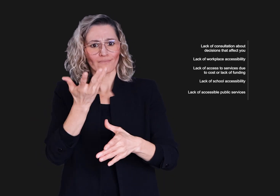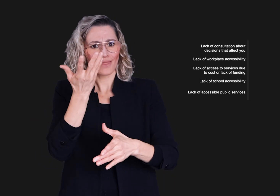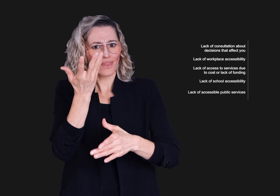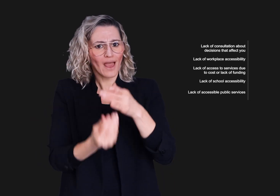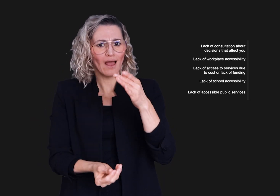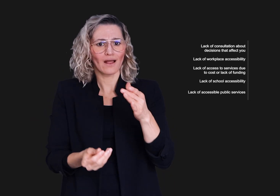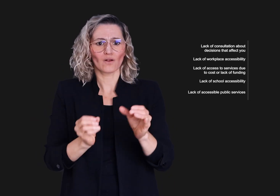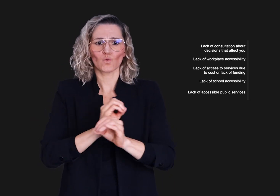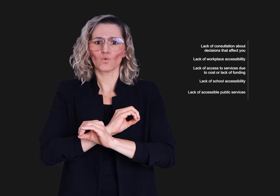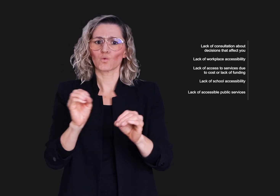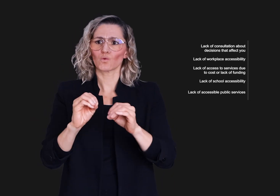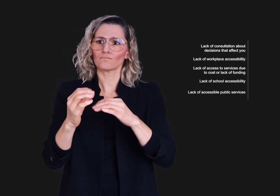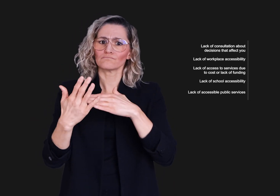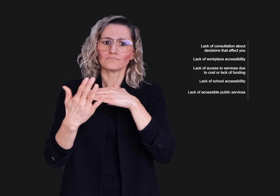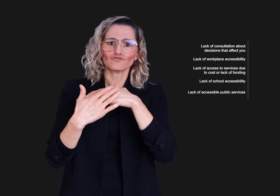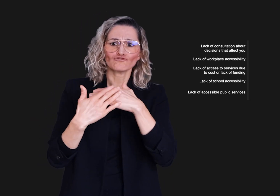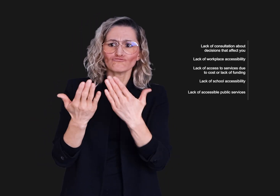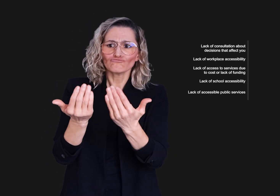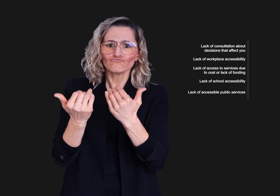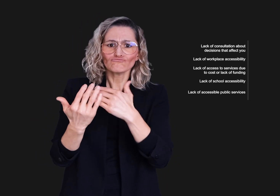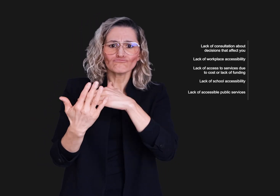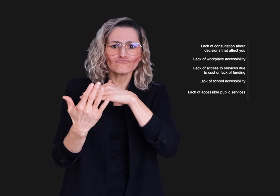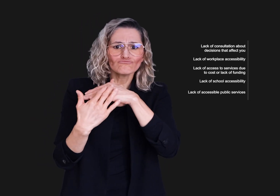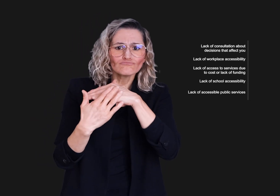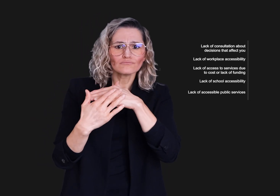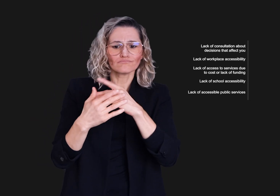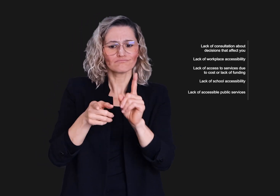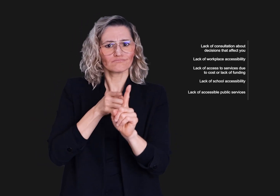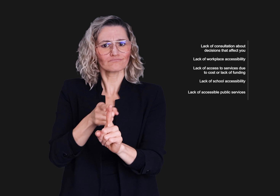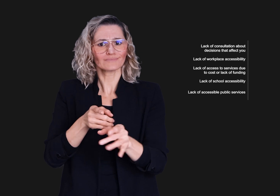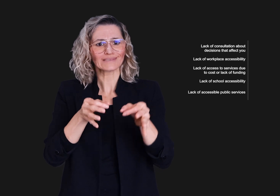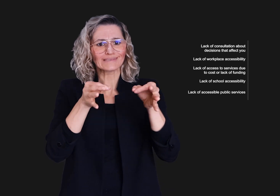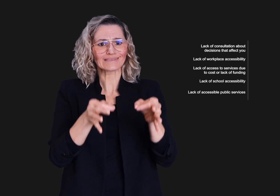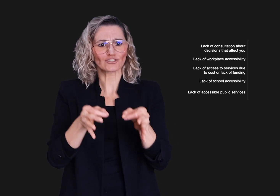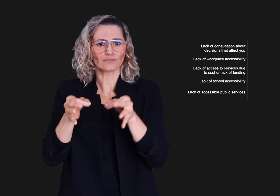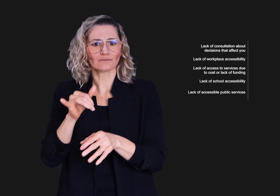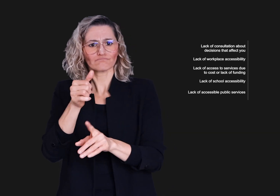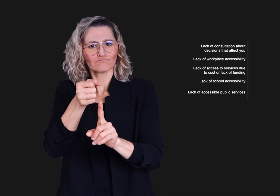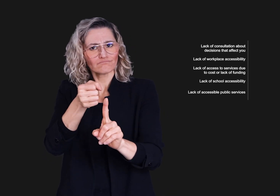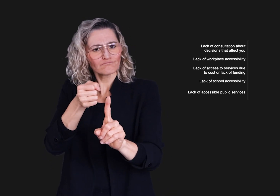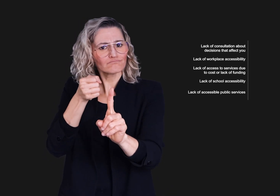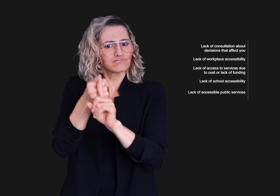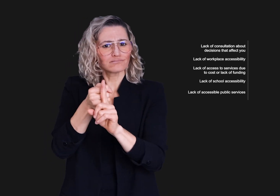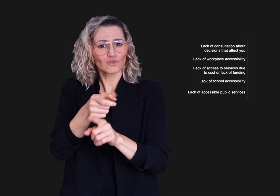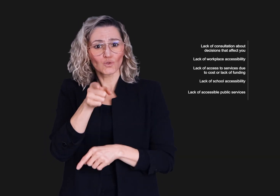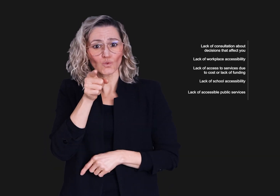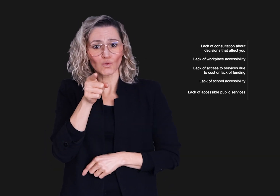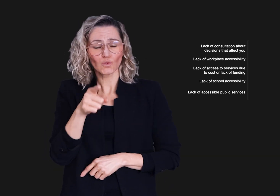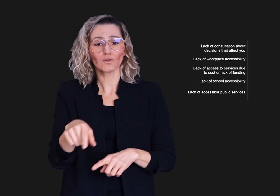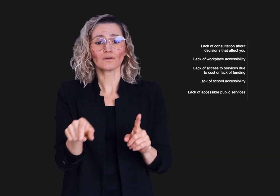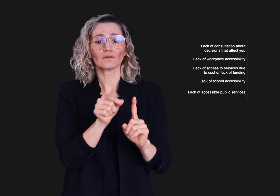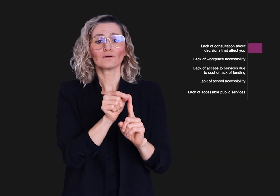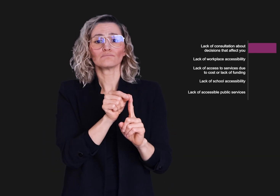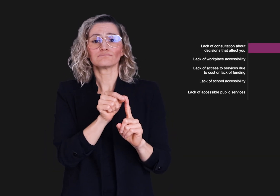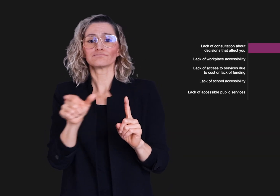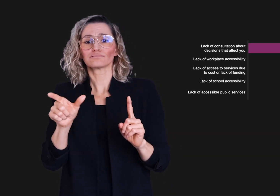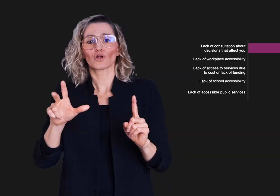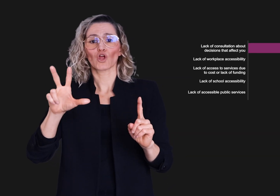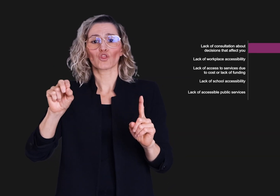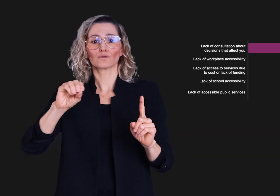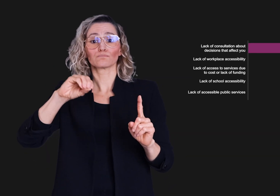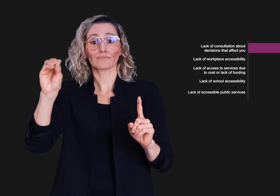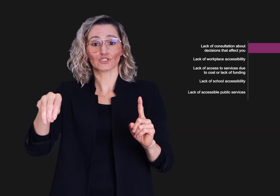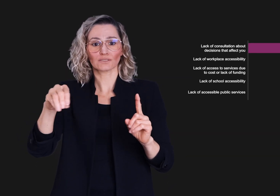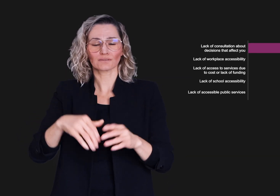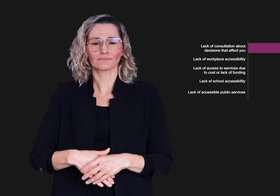Lack of consultation about decisions that affect you - 30%